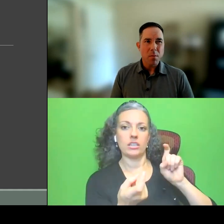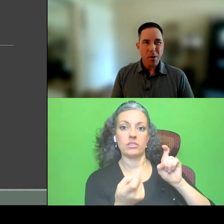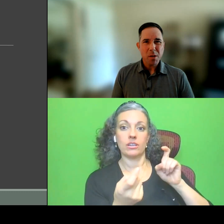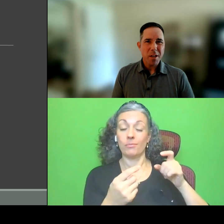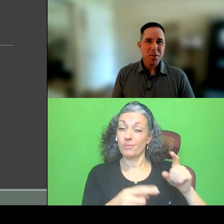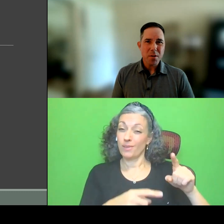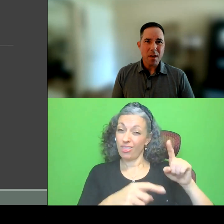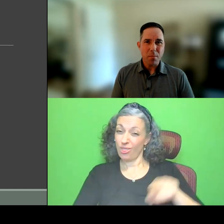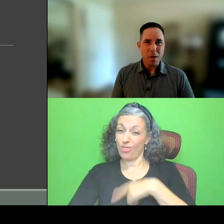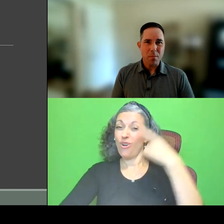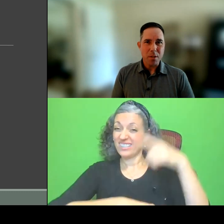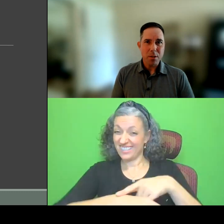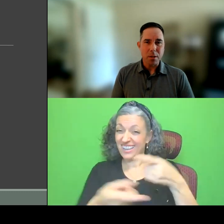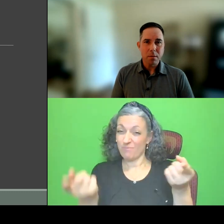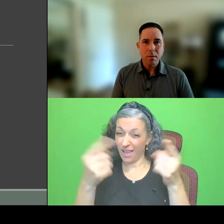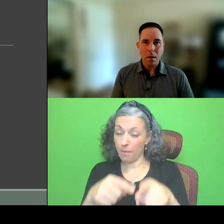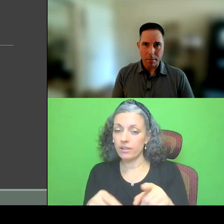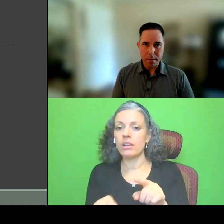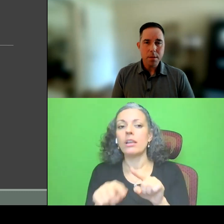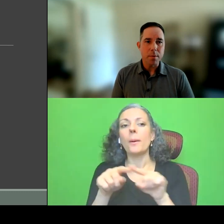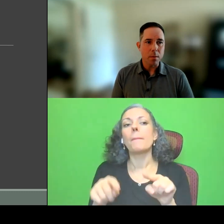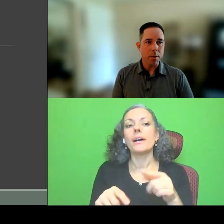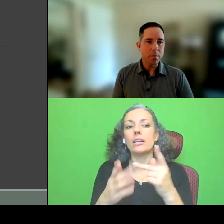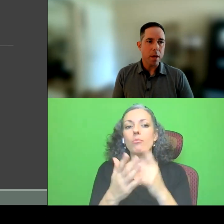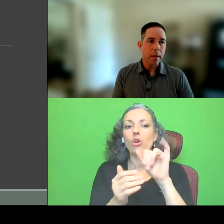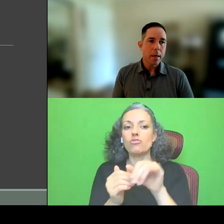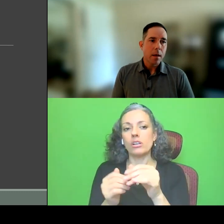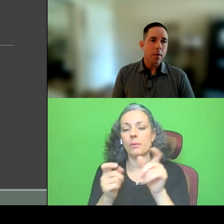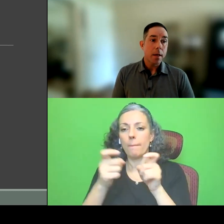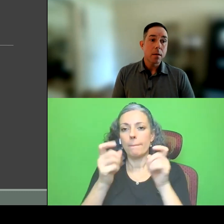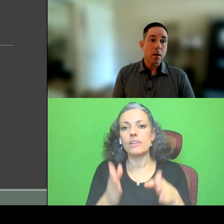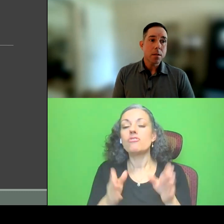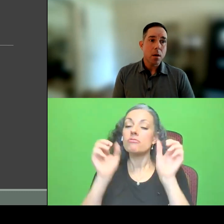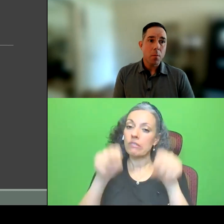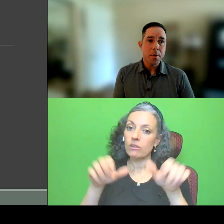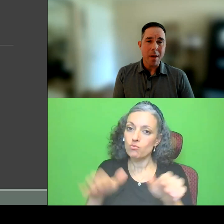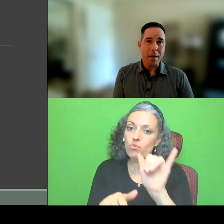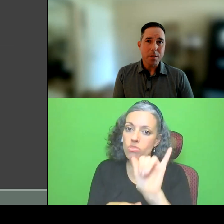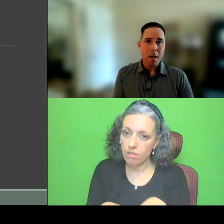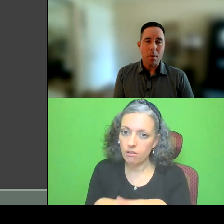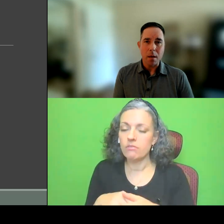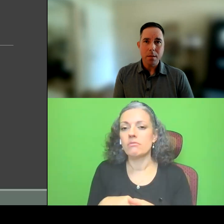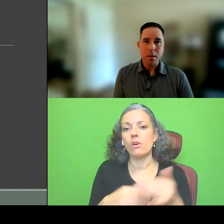But project managers are in a pretty good position often to be able to do that. They can also help to manage timelines.